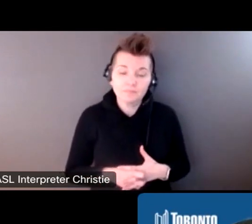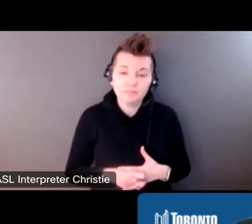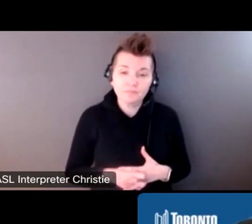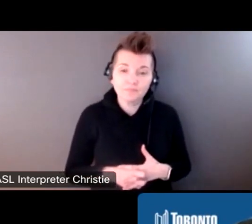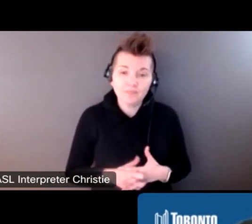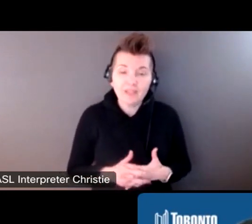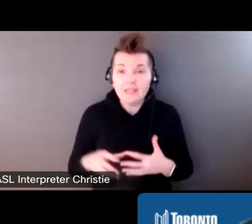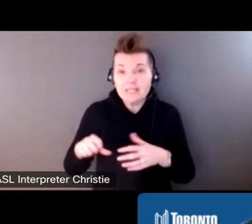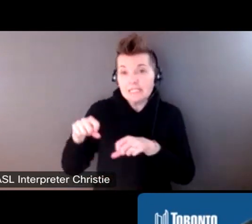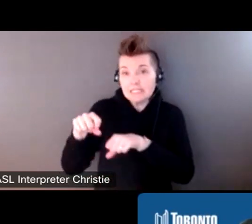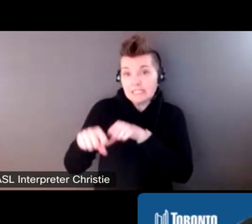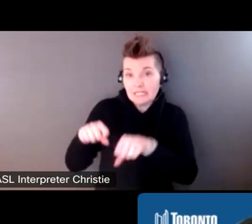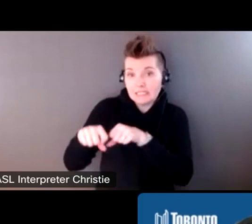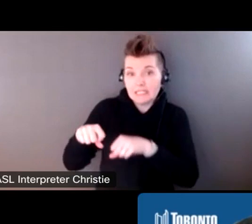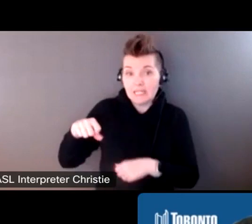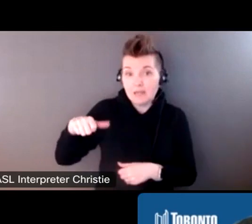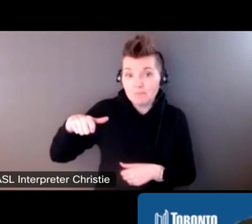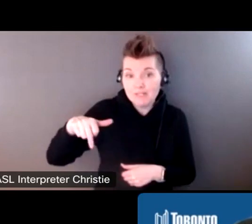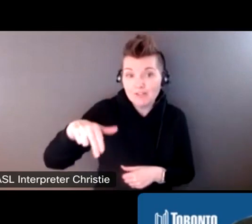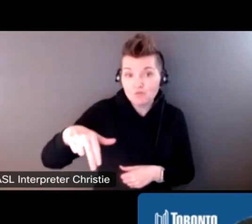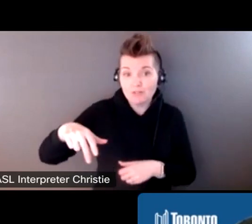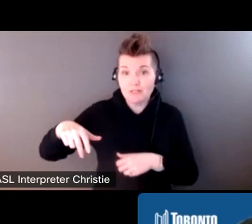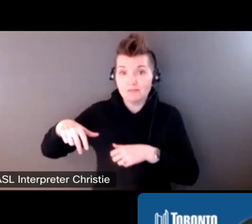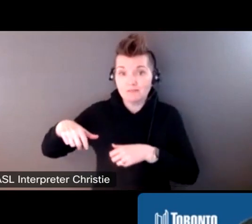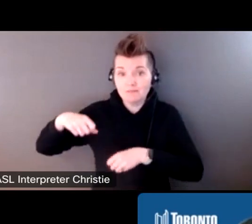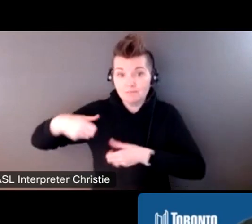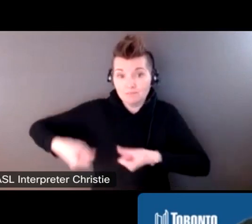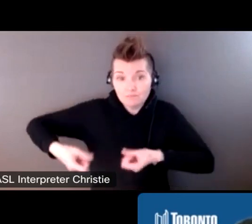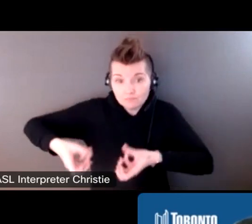infrastructure on work zones to the greatest extent possible.